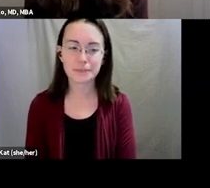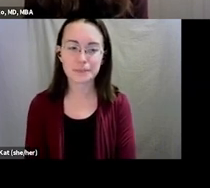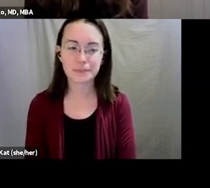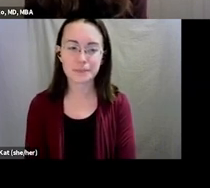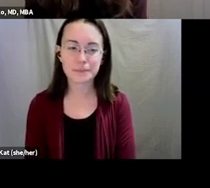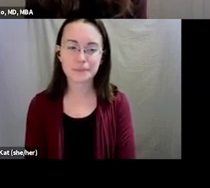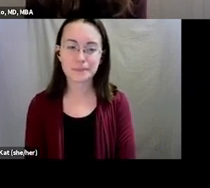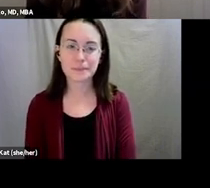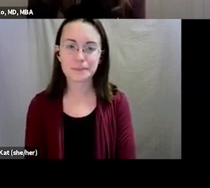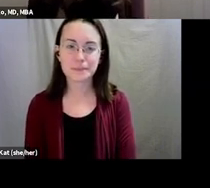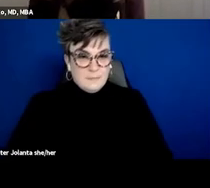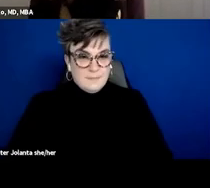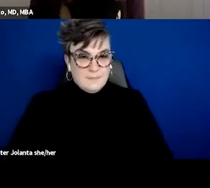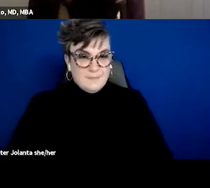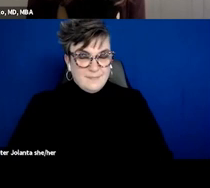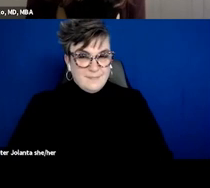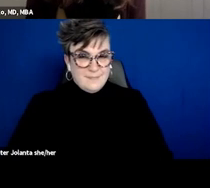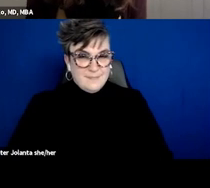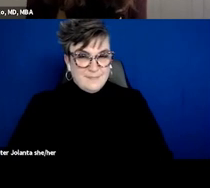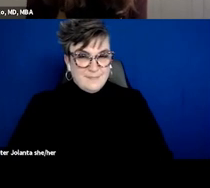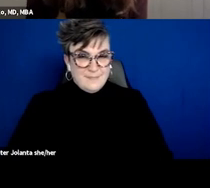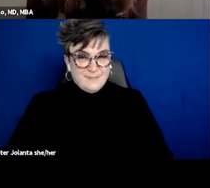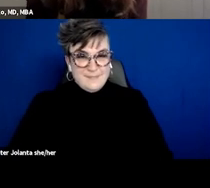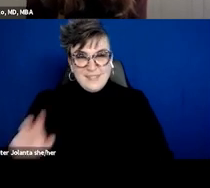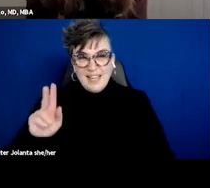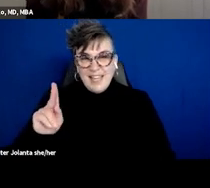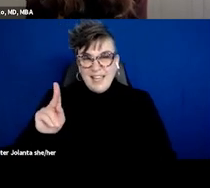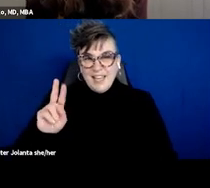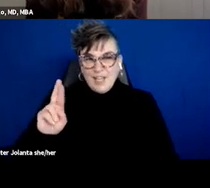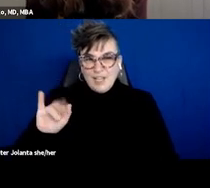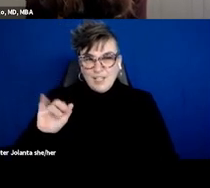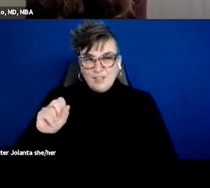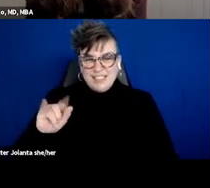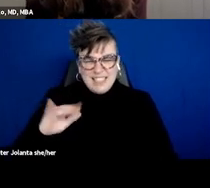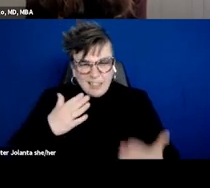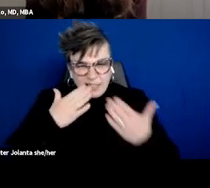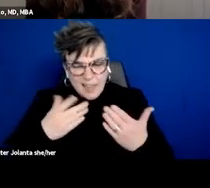[DR. KRISTI KIRSCHNER:] I think that these comments are really helpful because many of